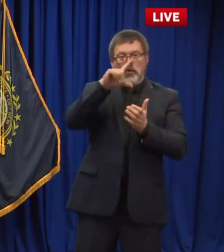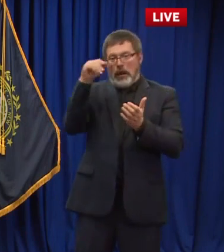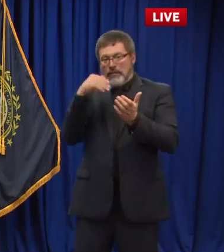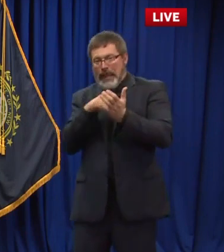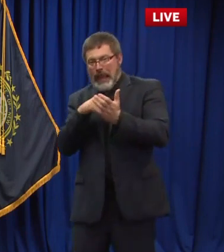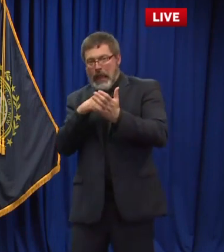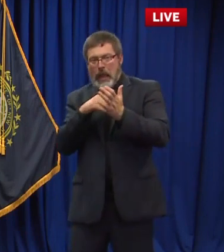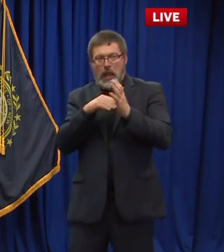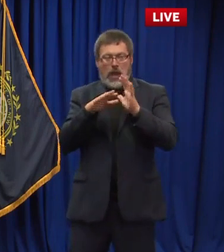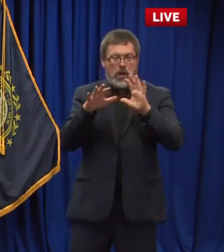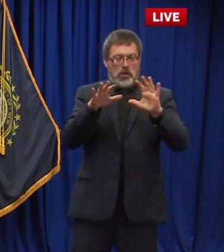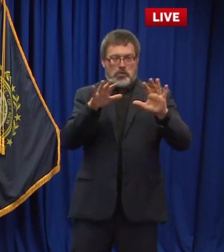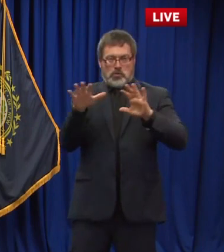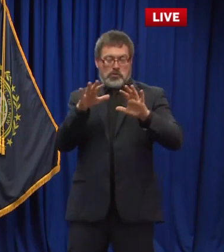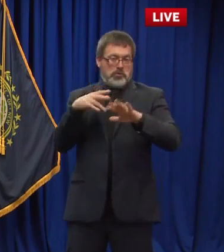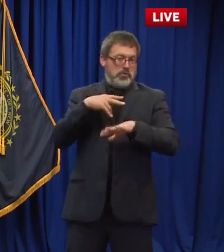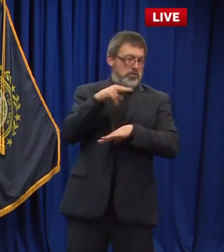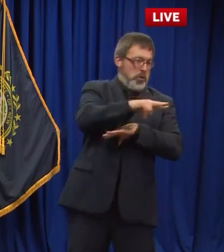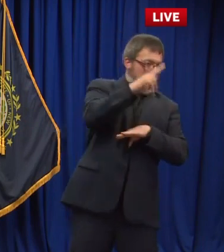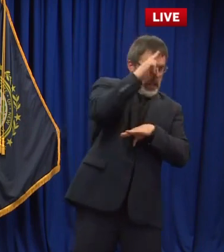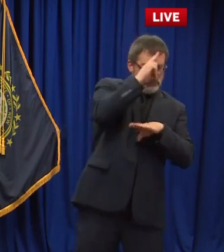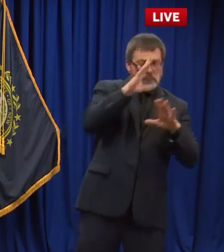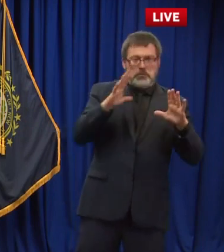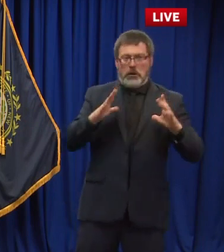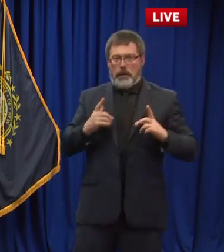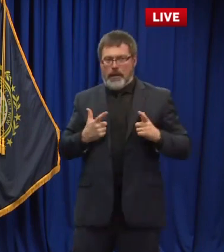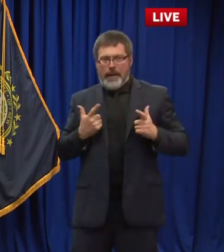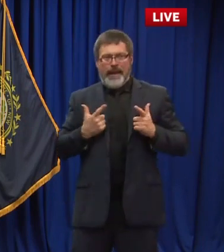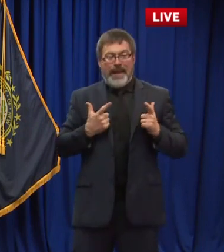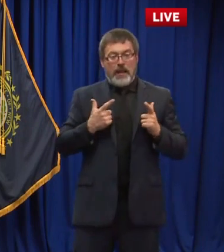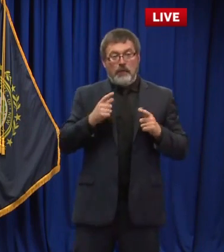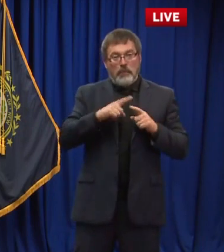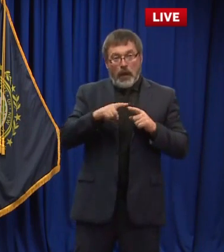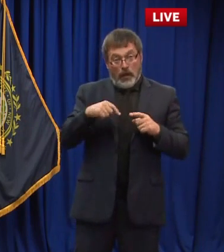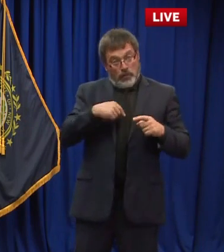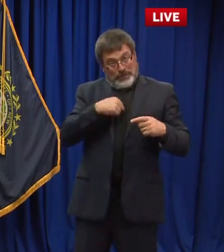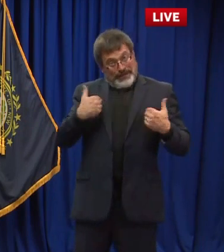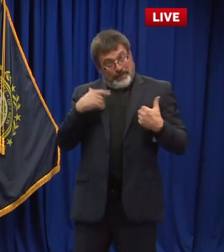I WANT FOLKS TO UNDERSTAND WE HAVE CAPACITY. WE FOUND A WAY TO MANAGE.